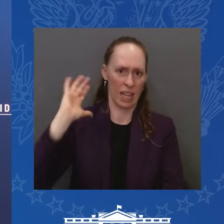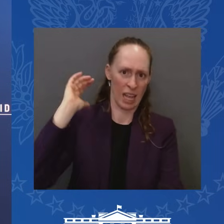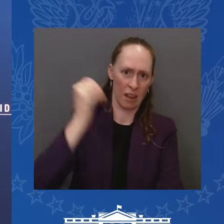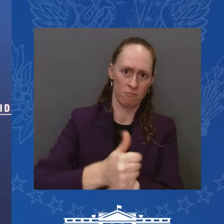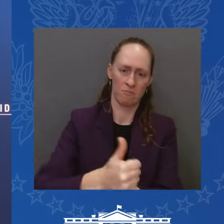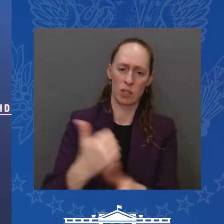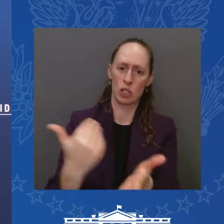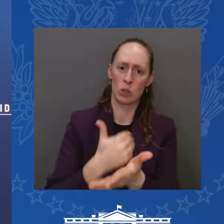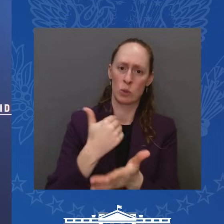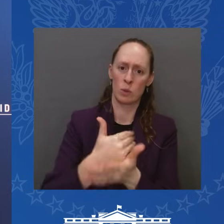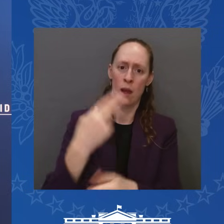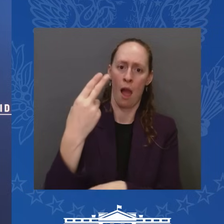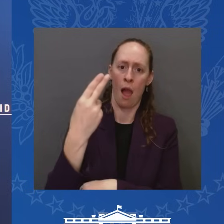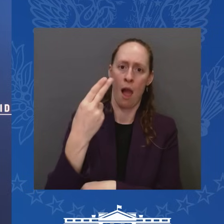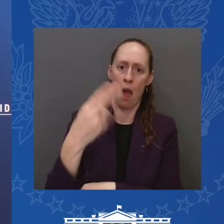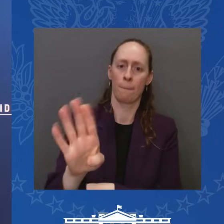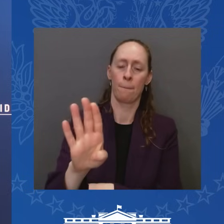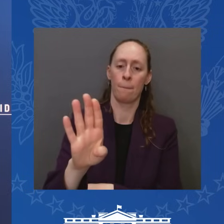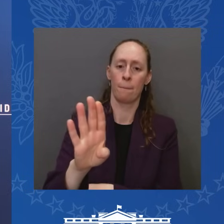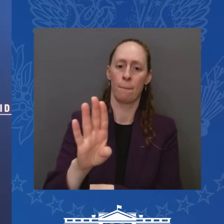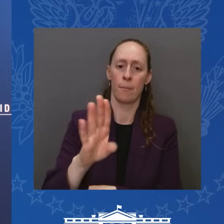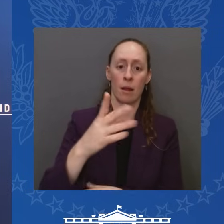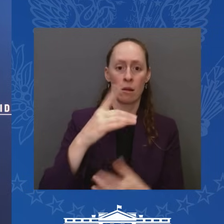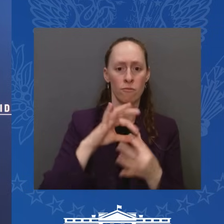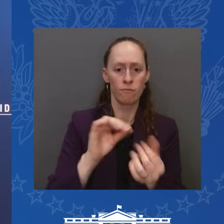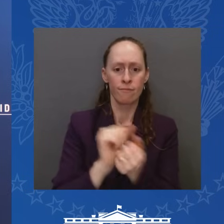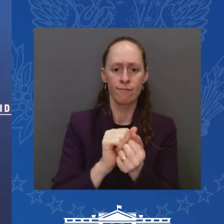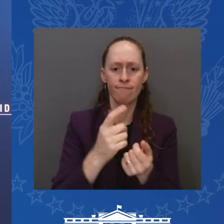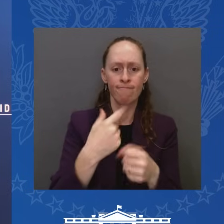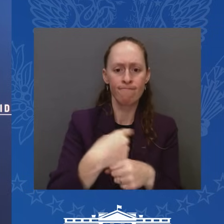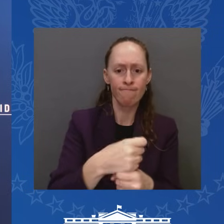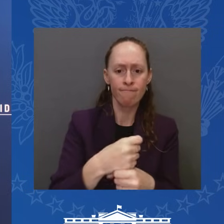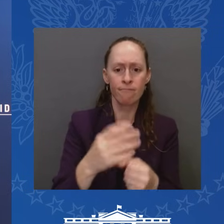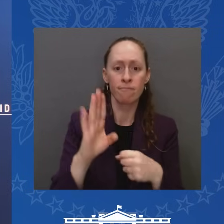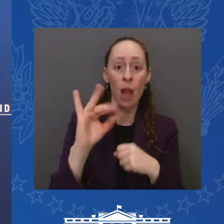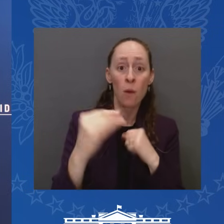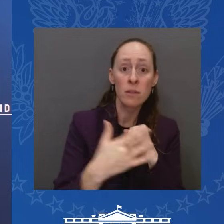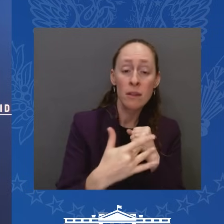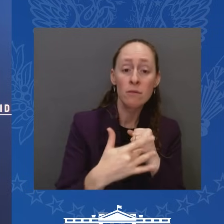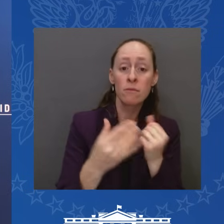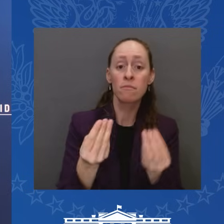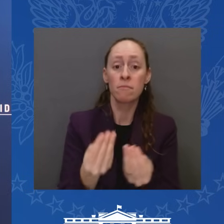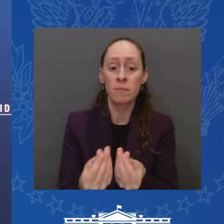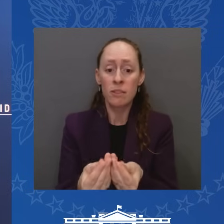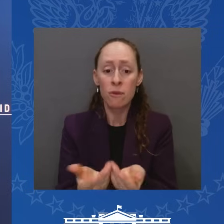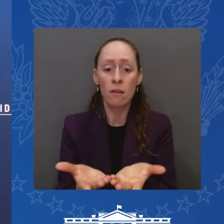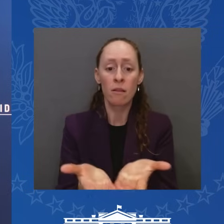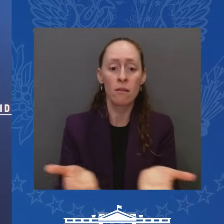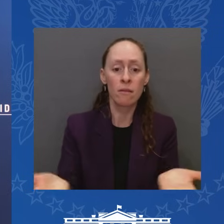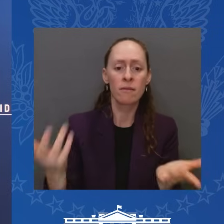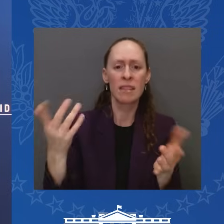quantum computing, and advanced manufacturing so the U.S. will lead the world again in innovation across the board.